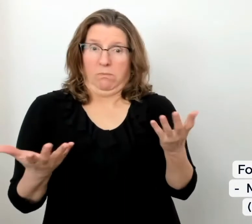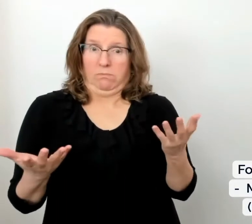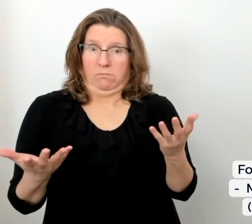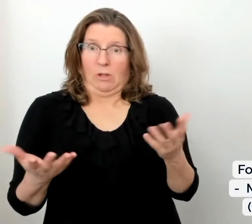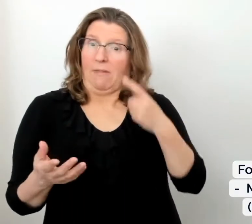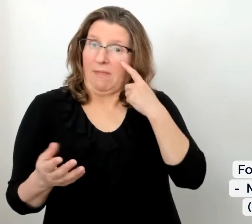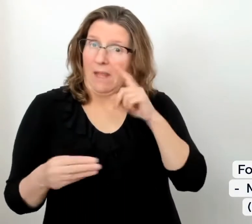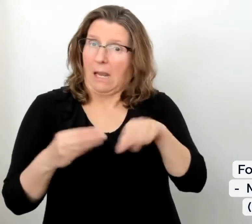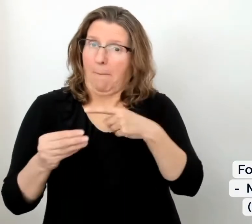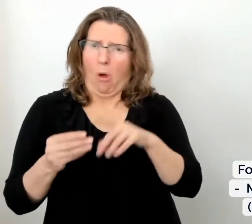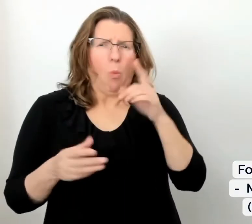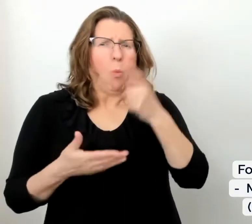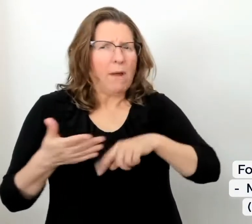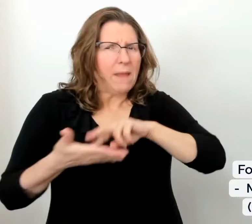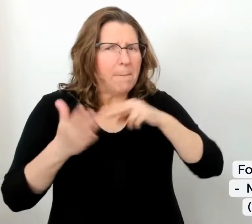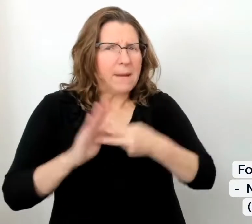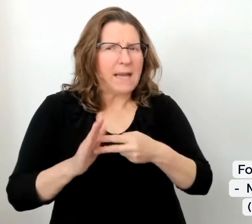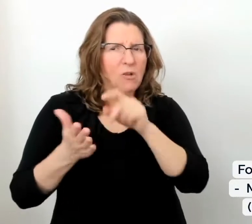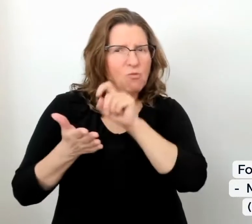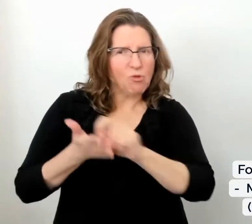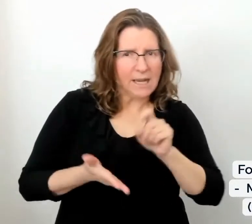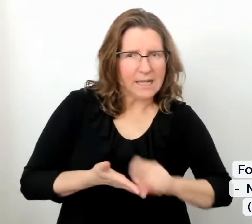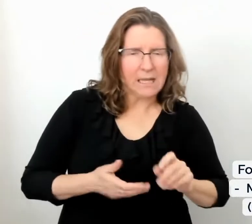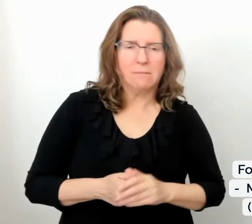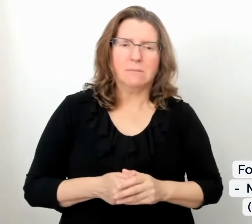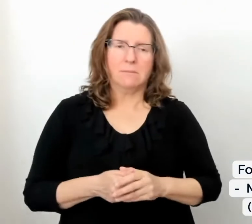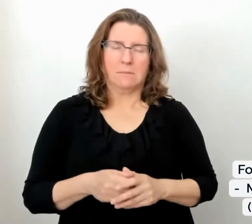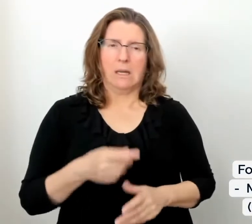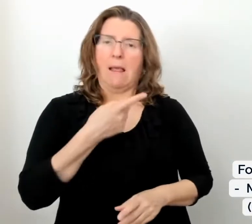Let's think about what are the barriers to writing.